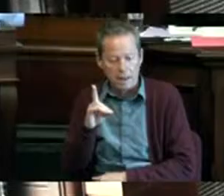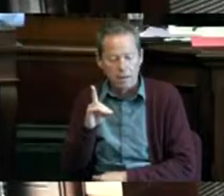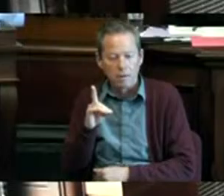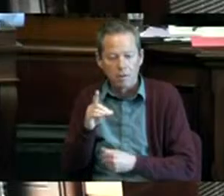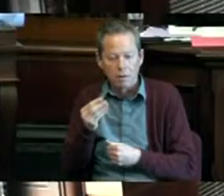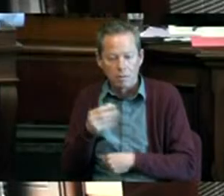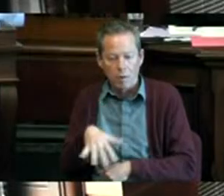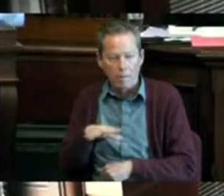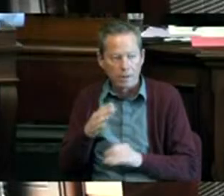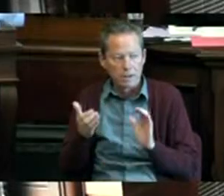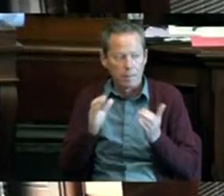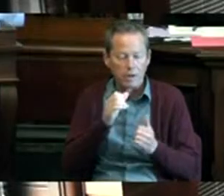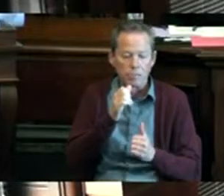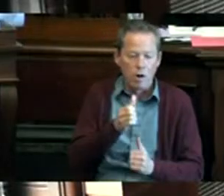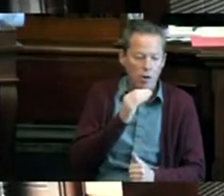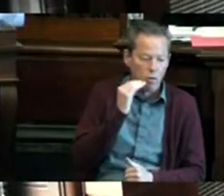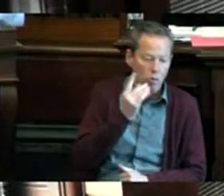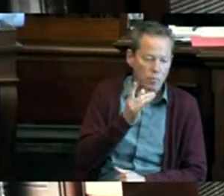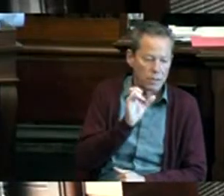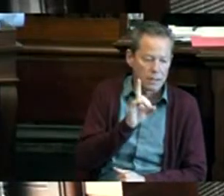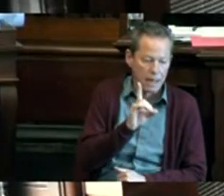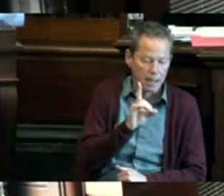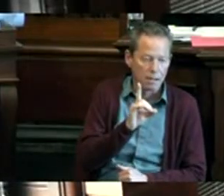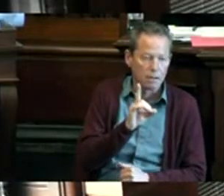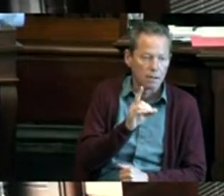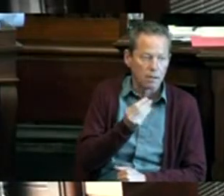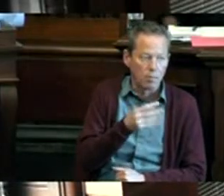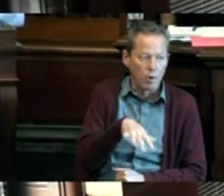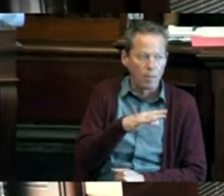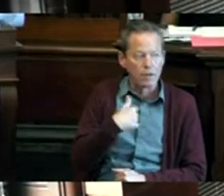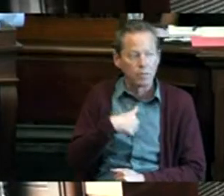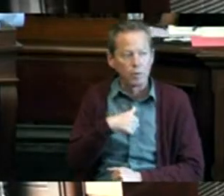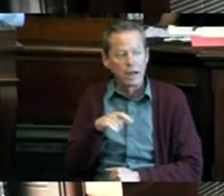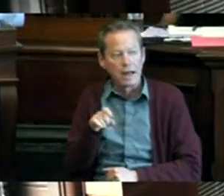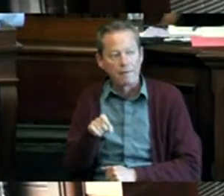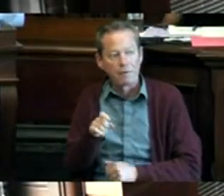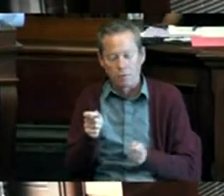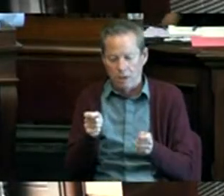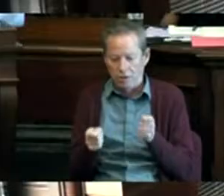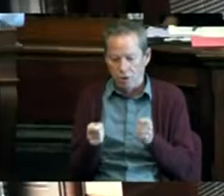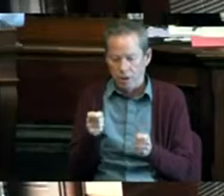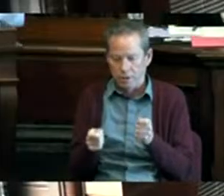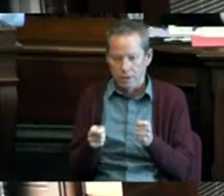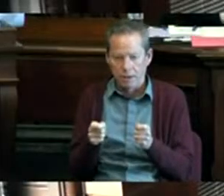piece of the tax levy that goes against homestead properties in